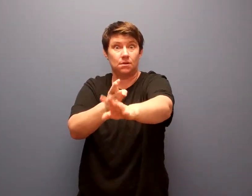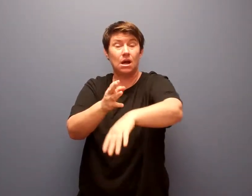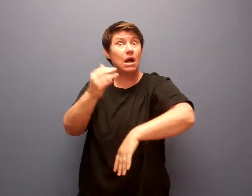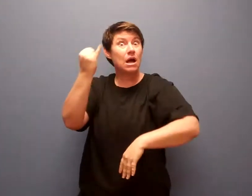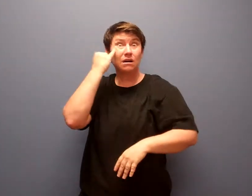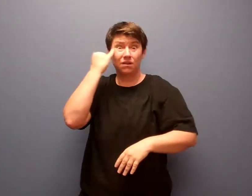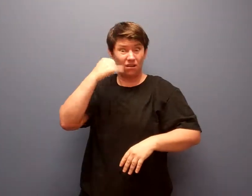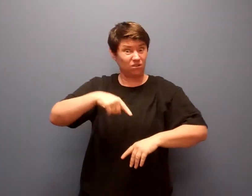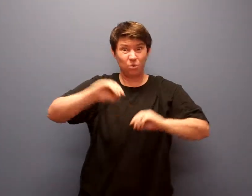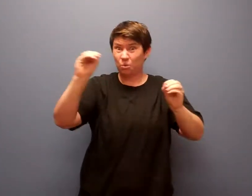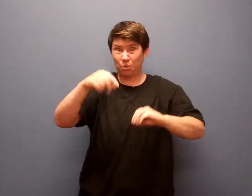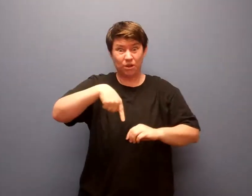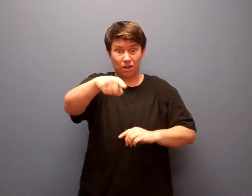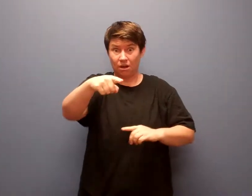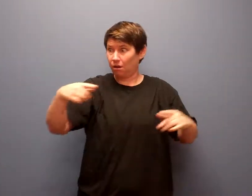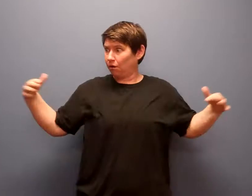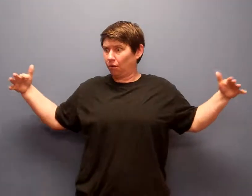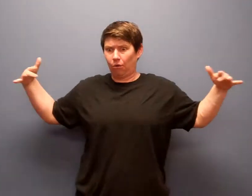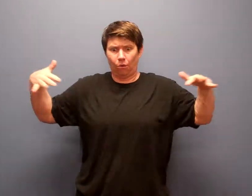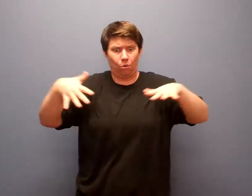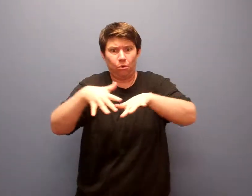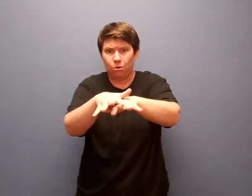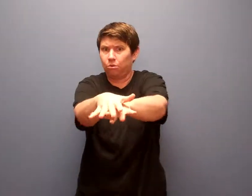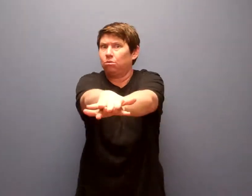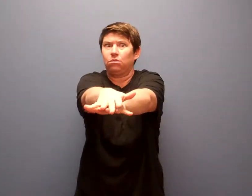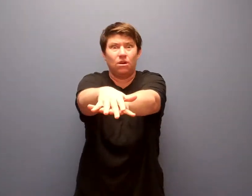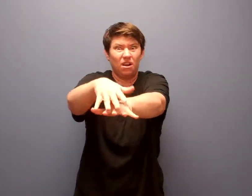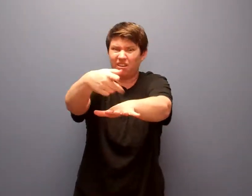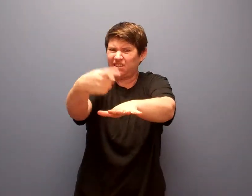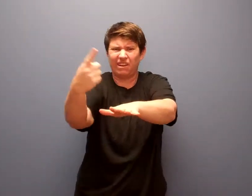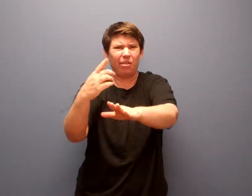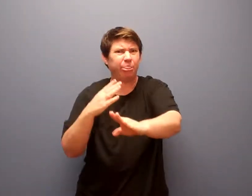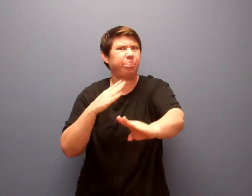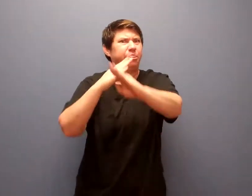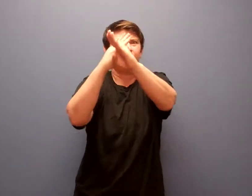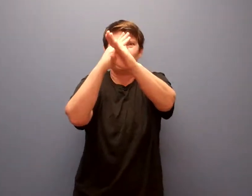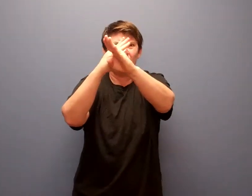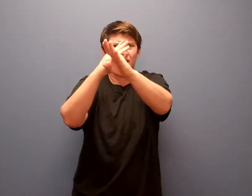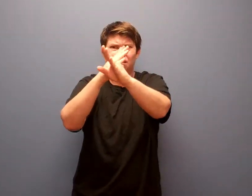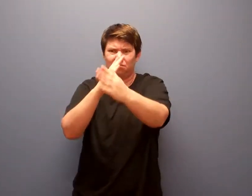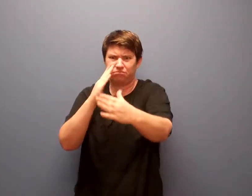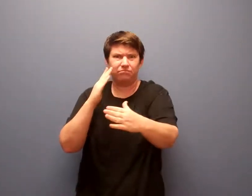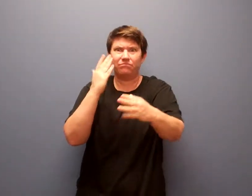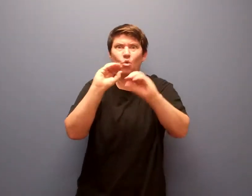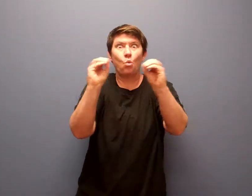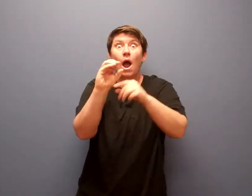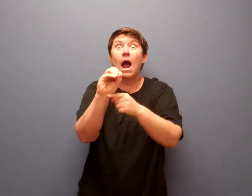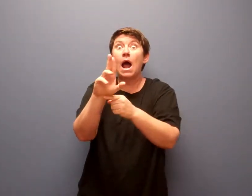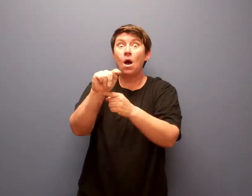If there was some kind of blockage preventing the water from exiting the main river,